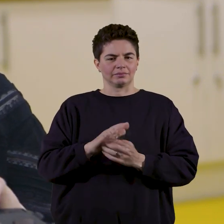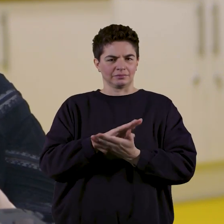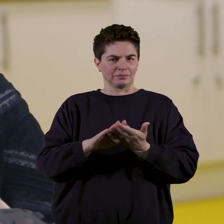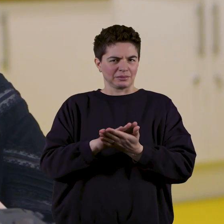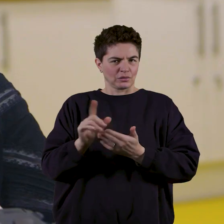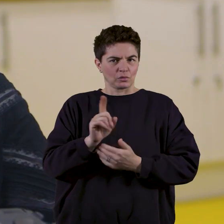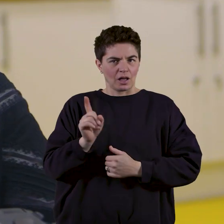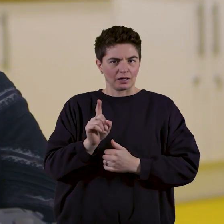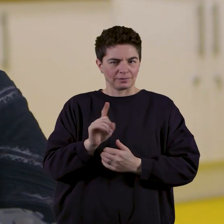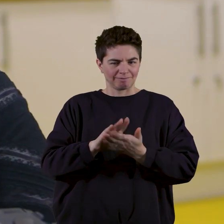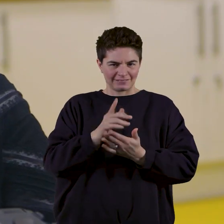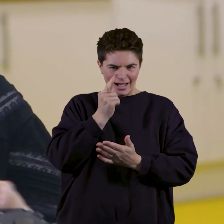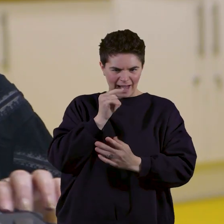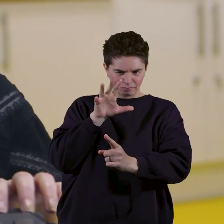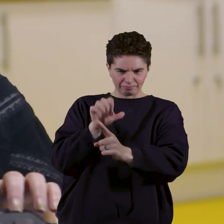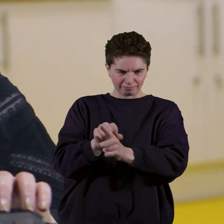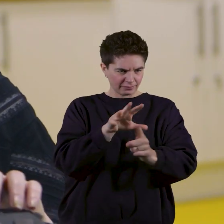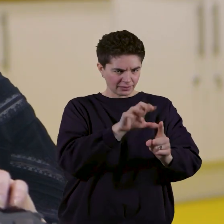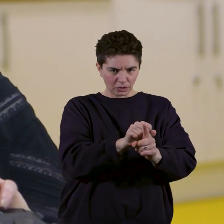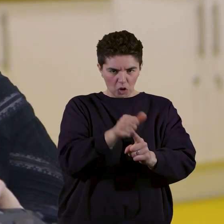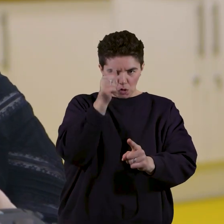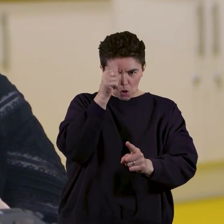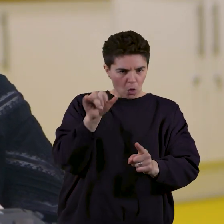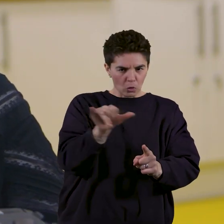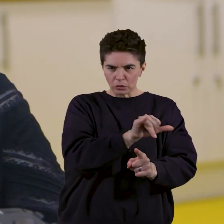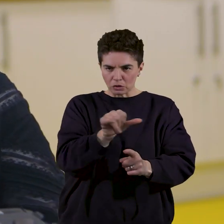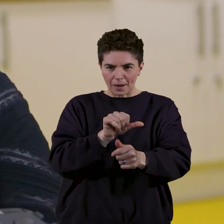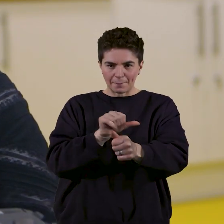This means we can be sure if it is the new treatment that is